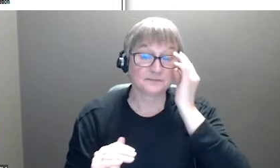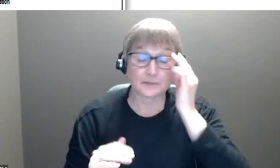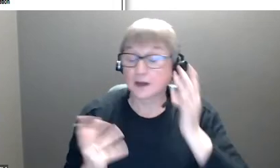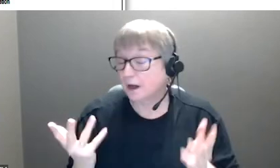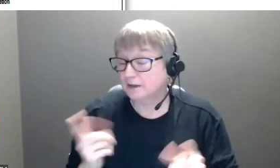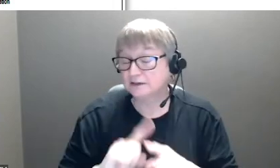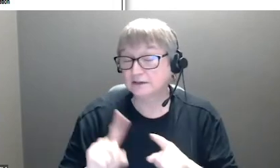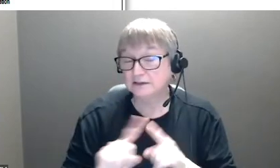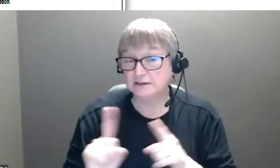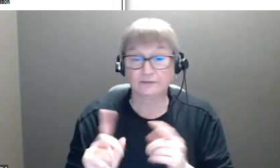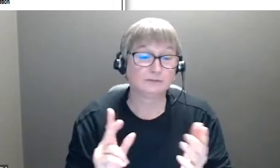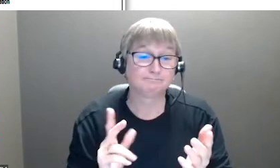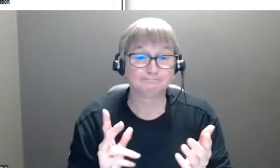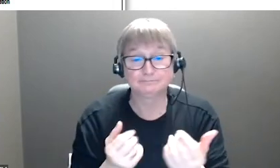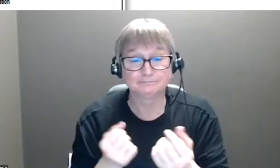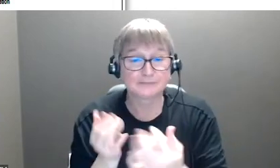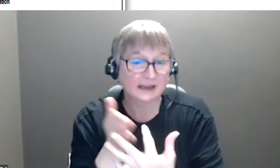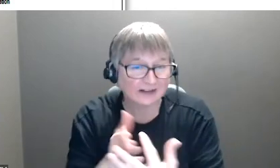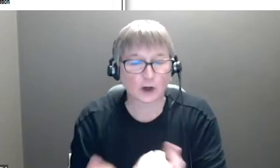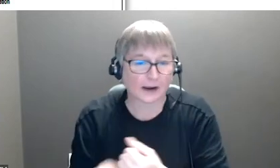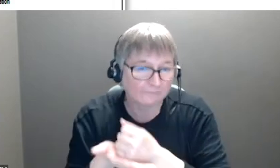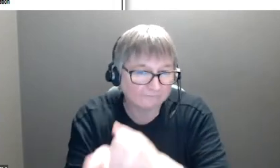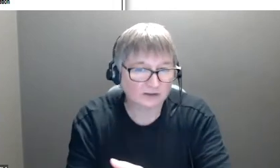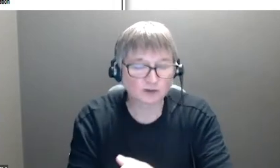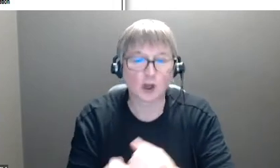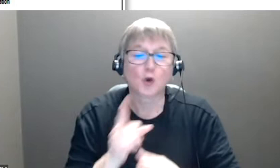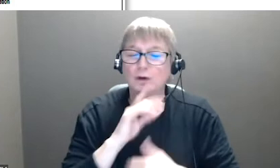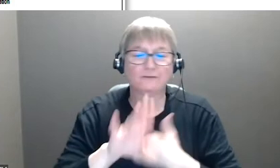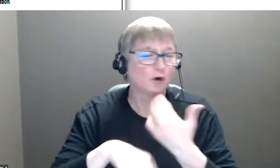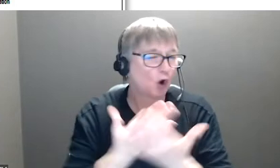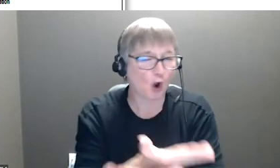to all eligible clients, including men and women with various intersecting identities.